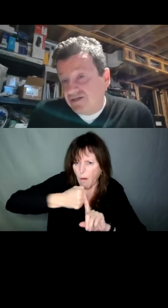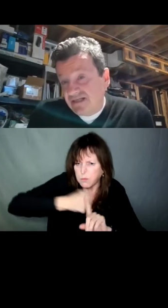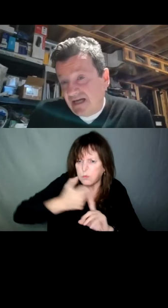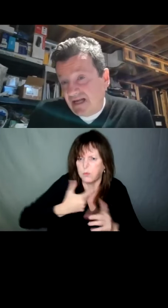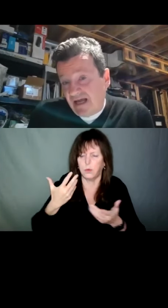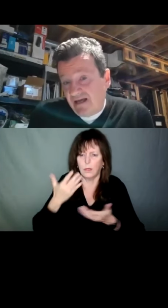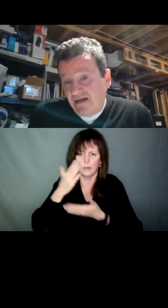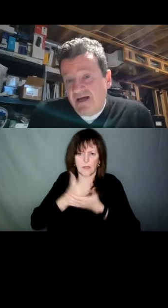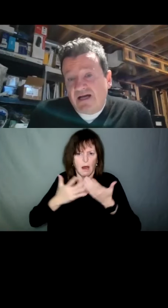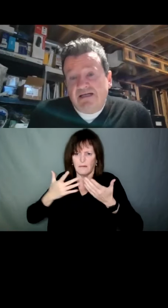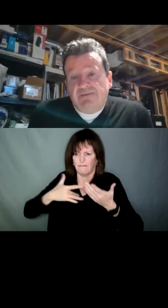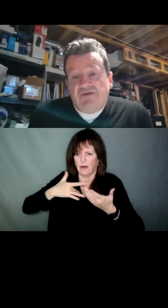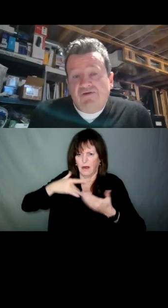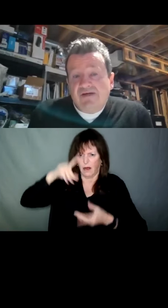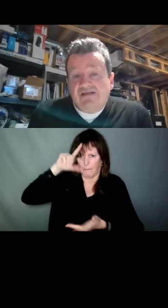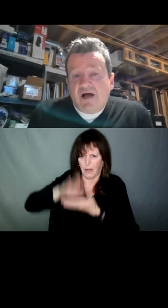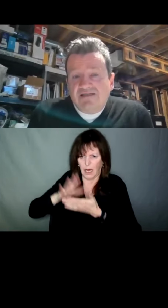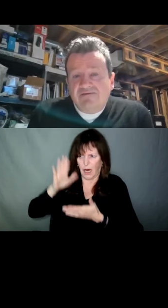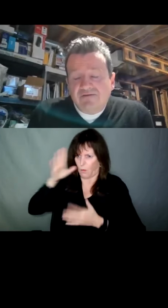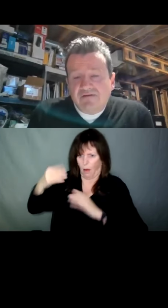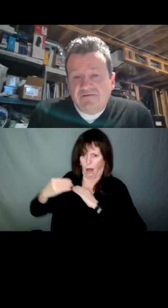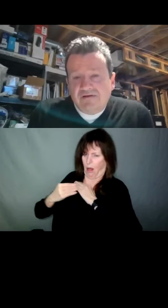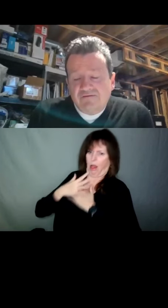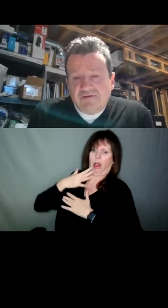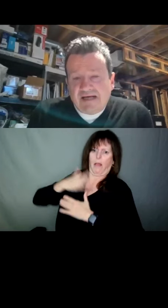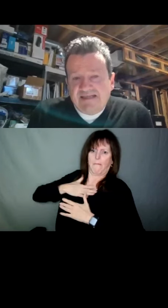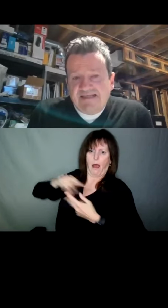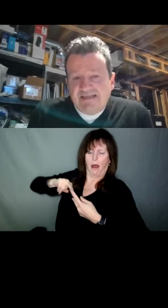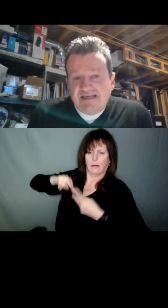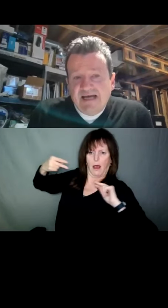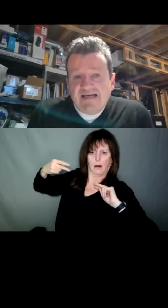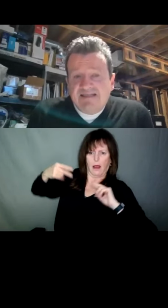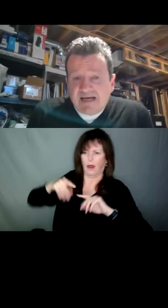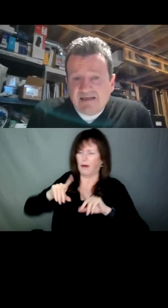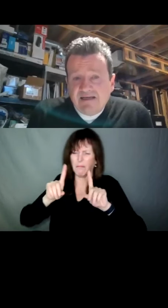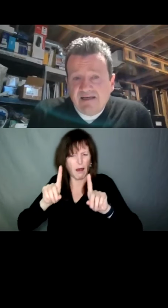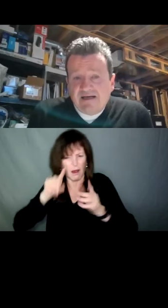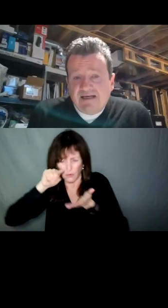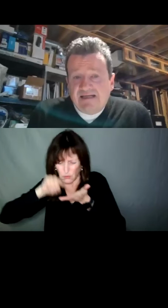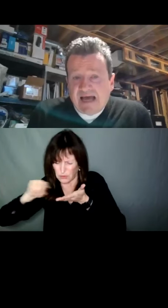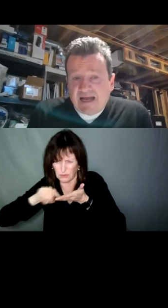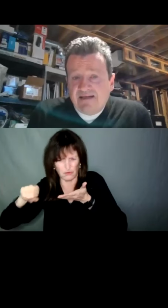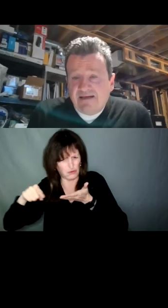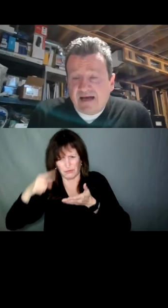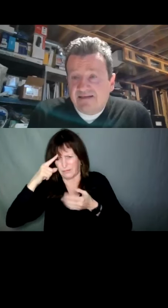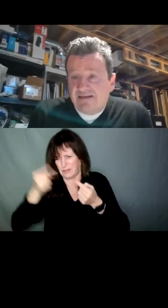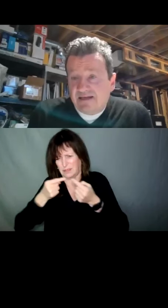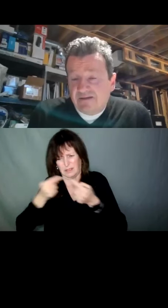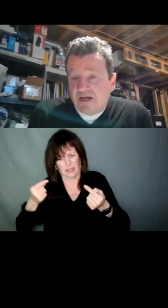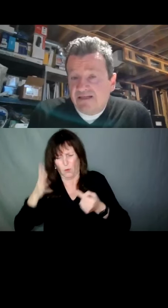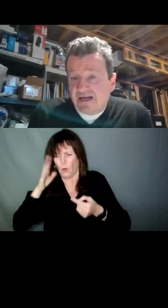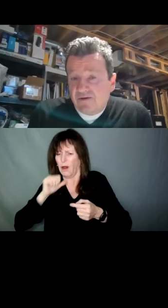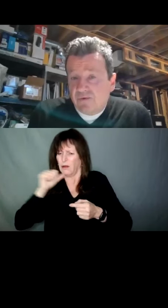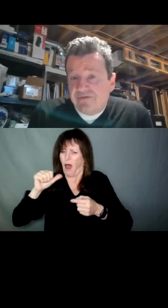. There's lots of uncertainty . New people believe it changes our DNA